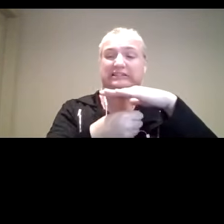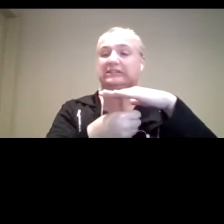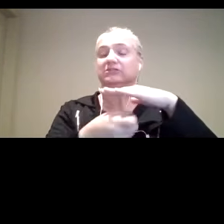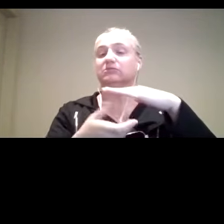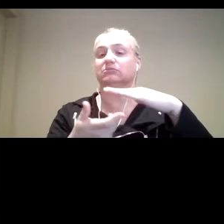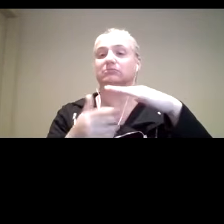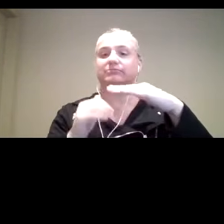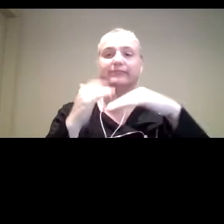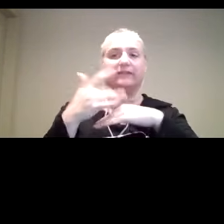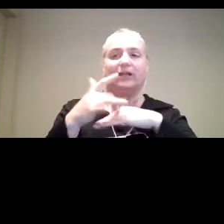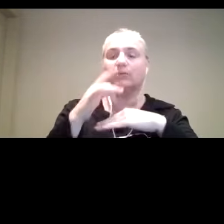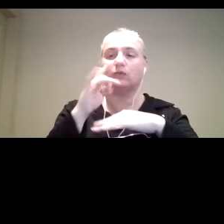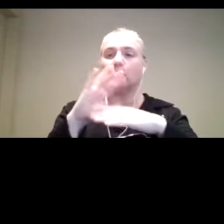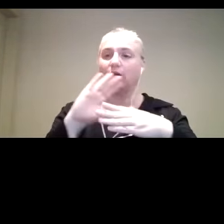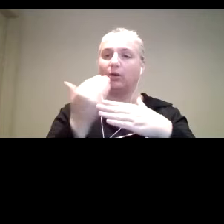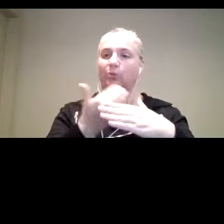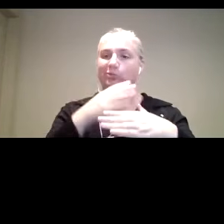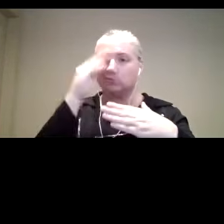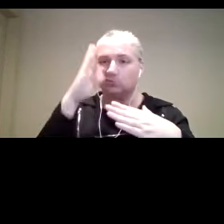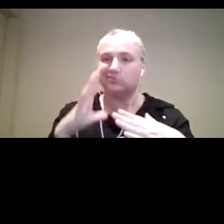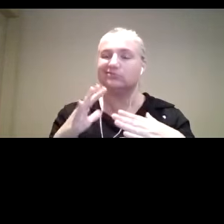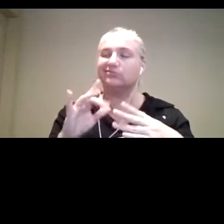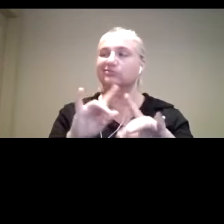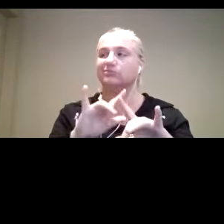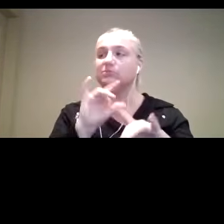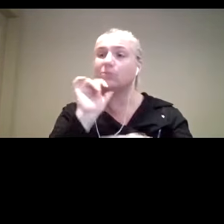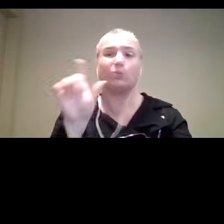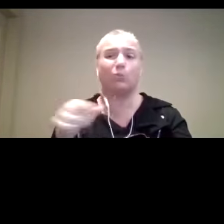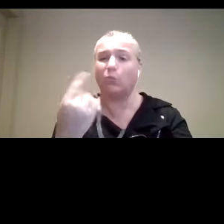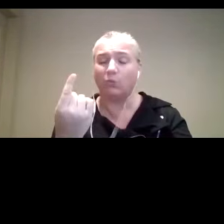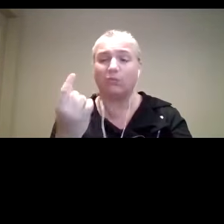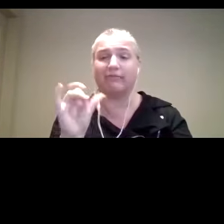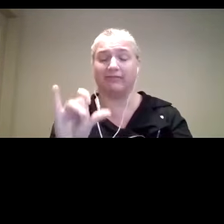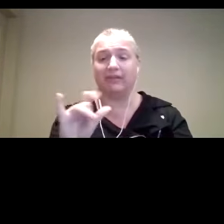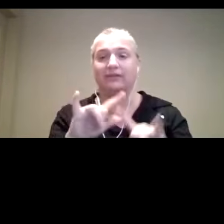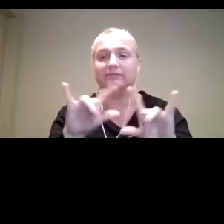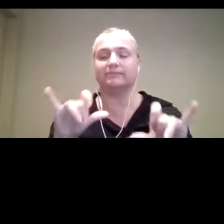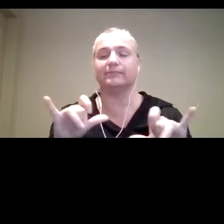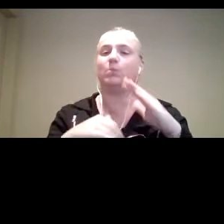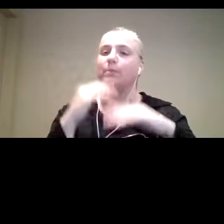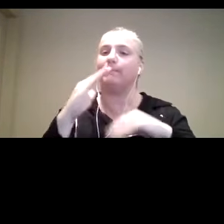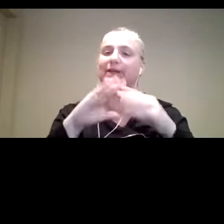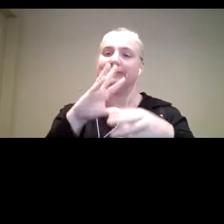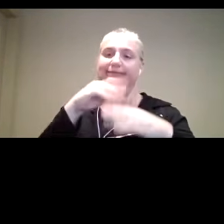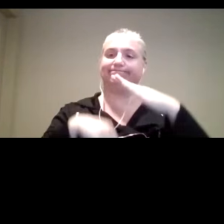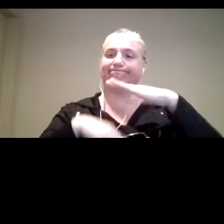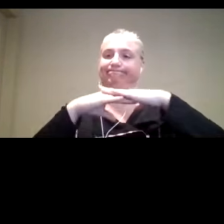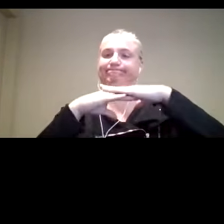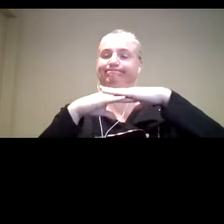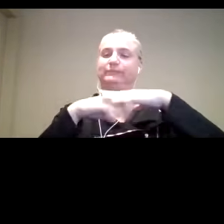accessible to our students. But not only that, but also building capacity within the people who work within the school district.